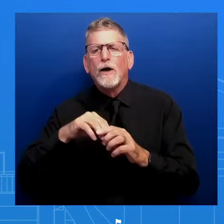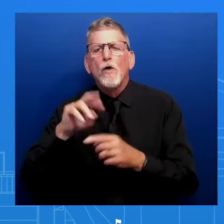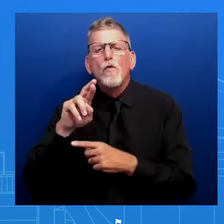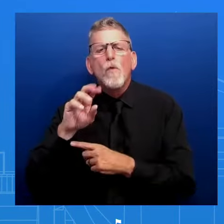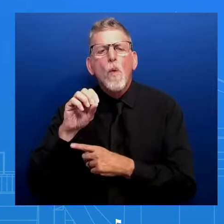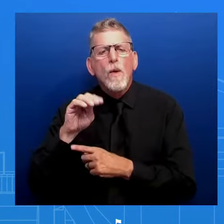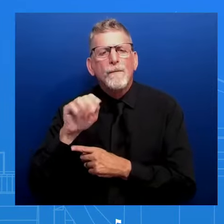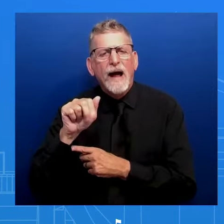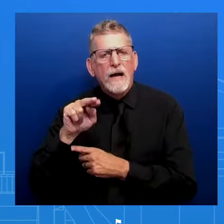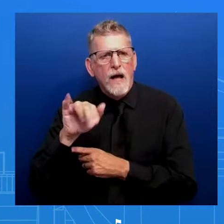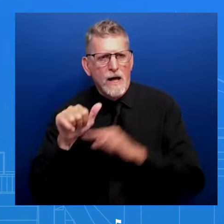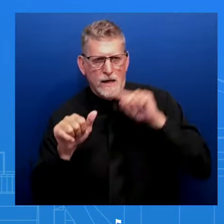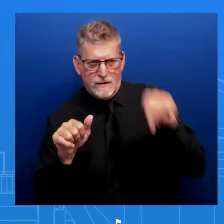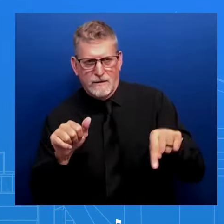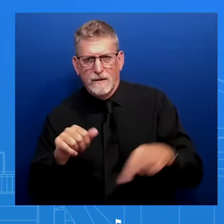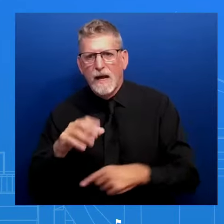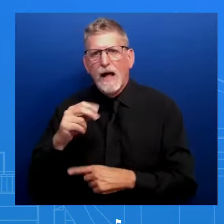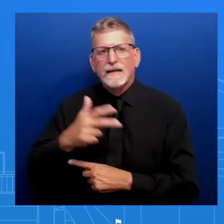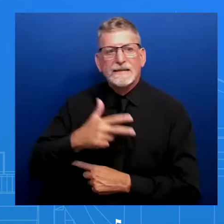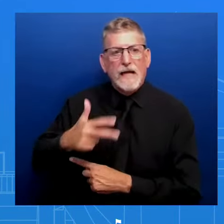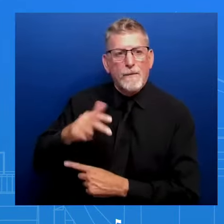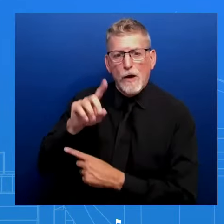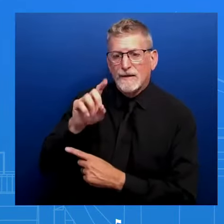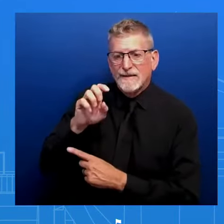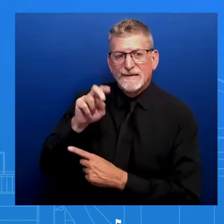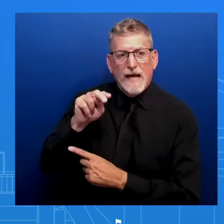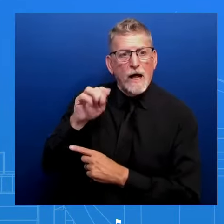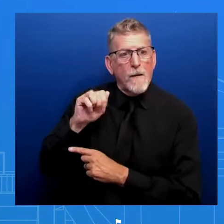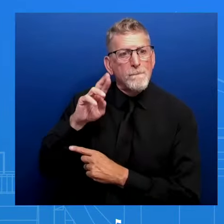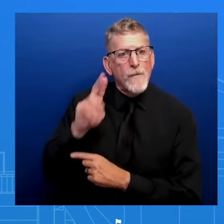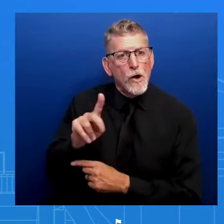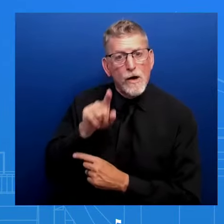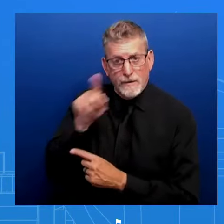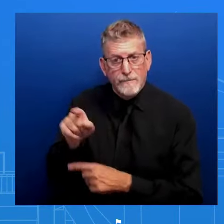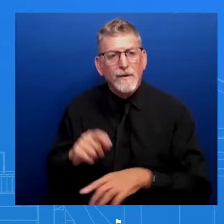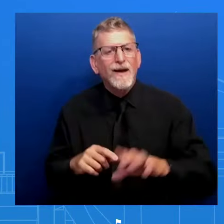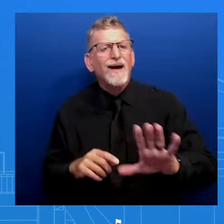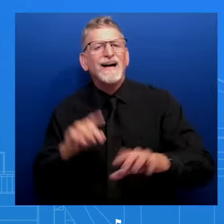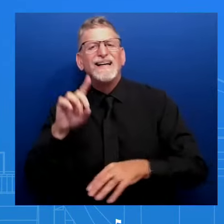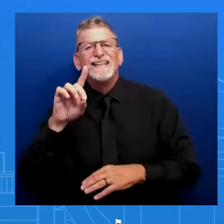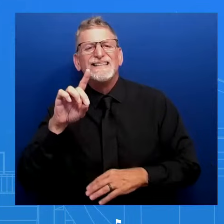The dates, the locations, the length of the syllabus, all of that is still being worked out.